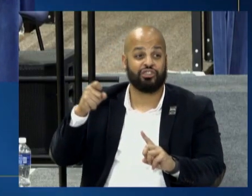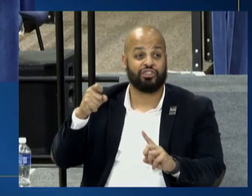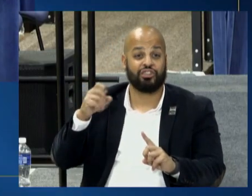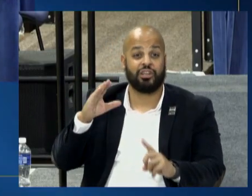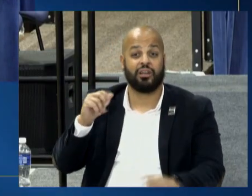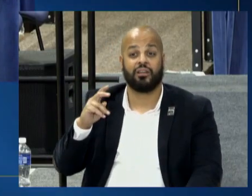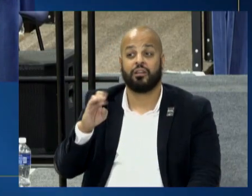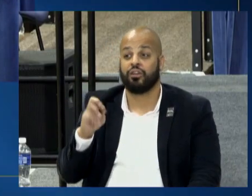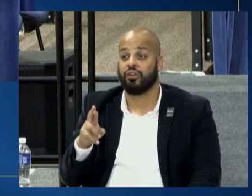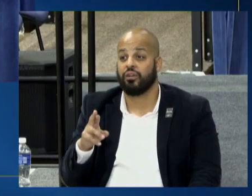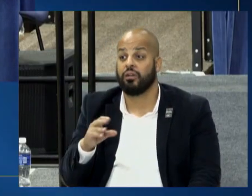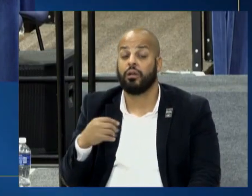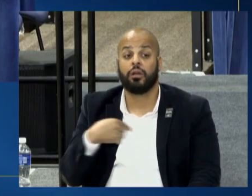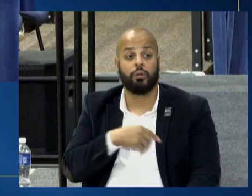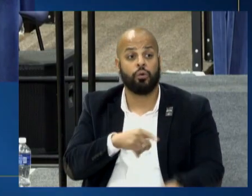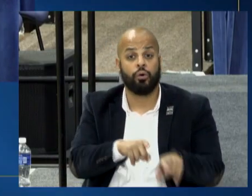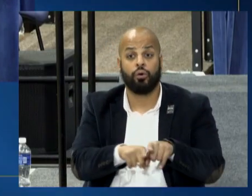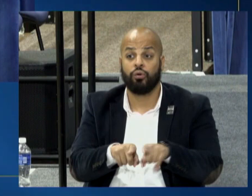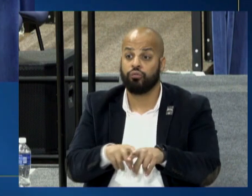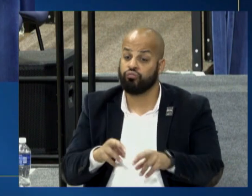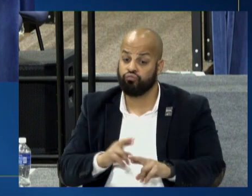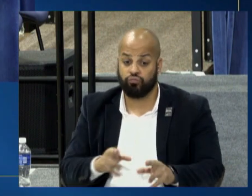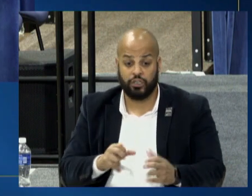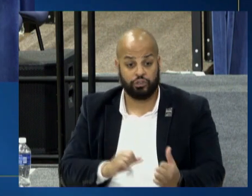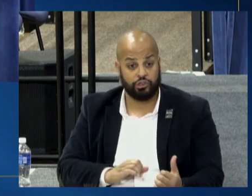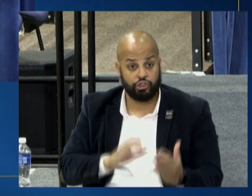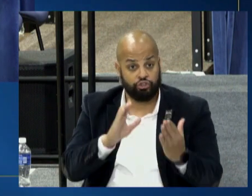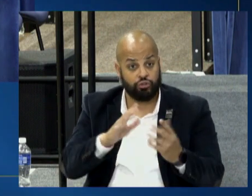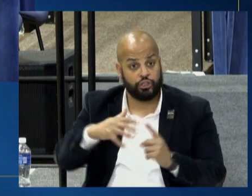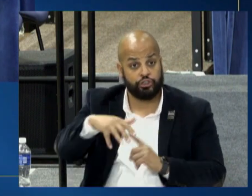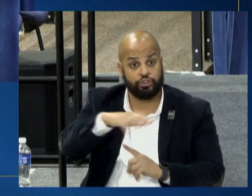We're also working to address those social determinants of health that I mentioned.